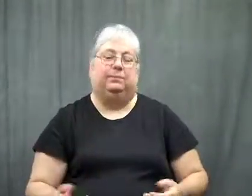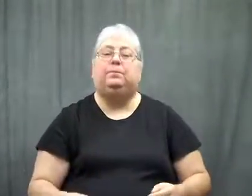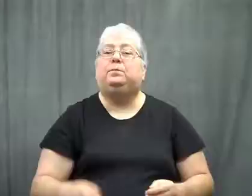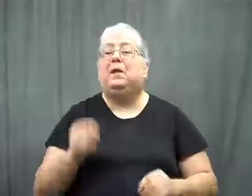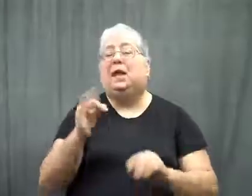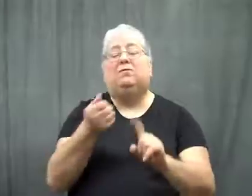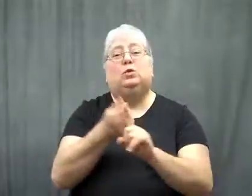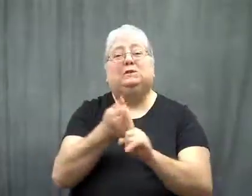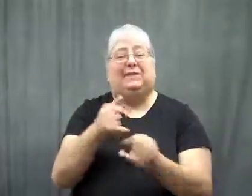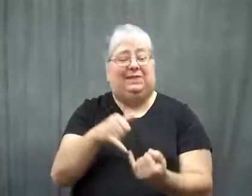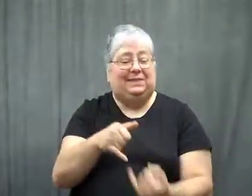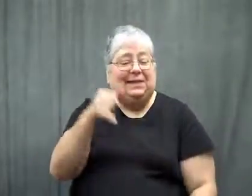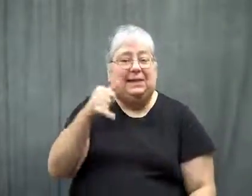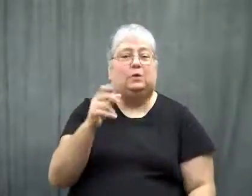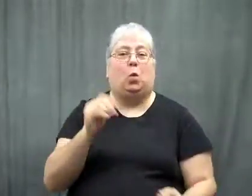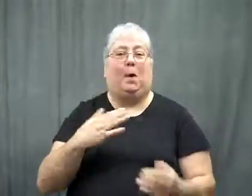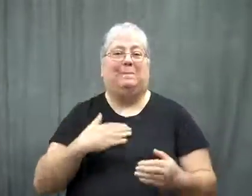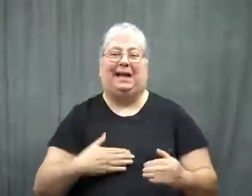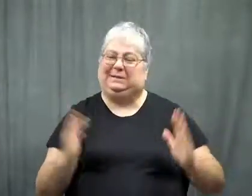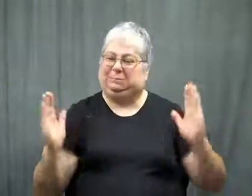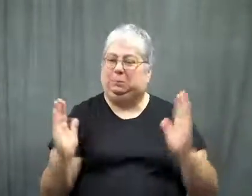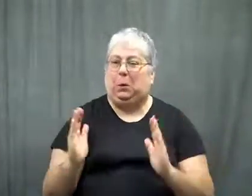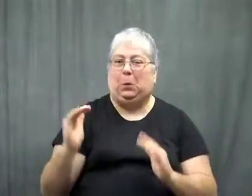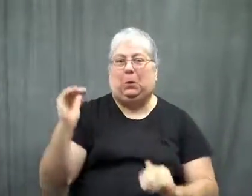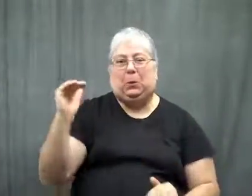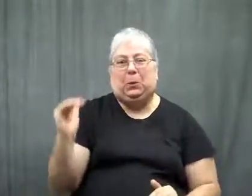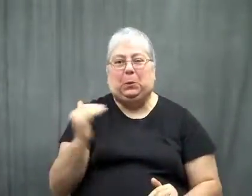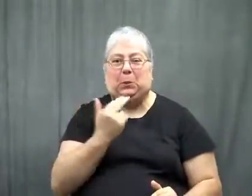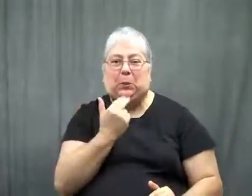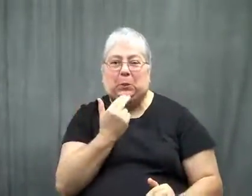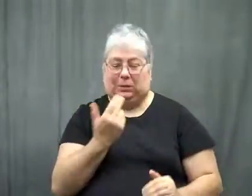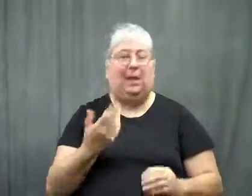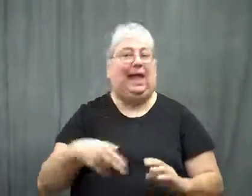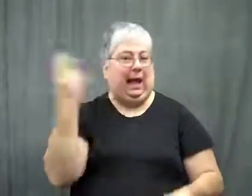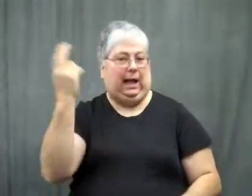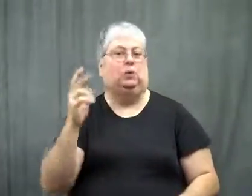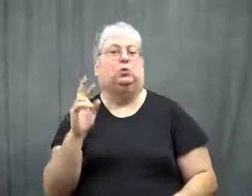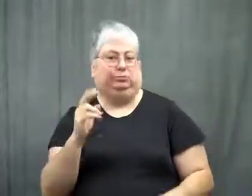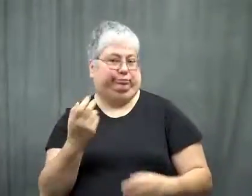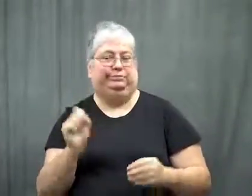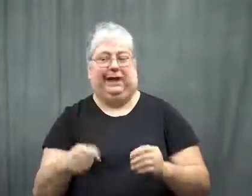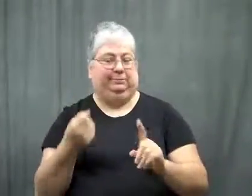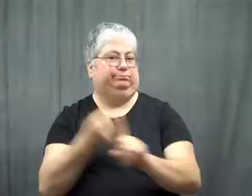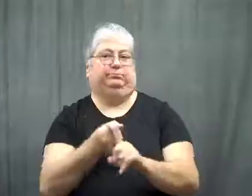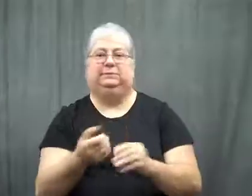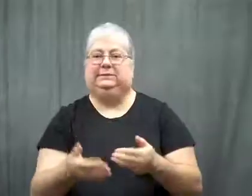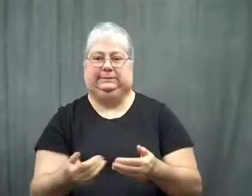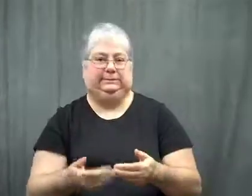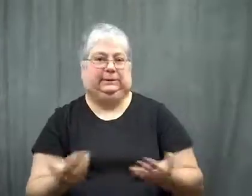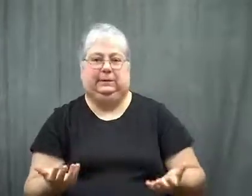Thin and small boned people are at higher risk.